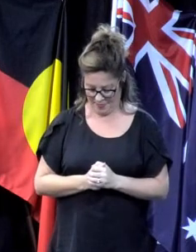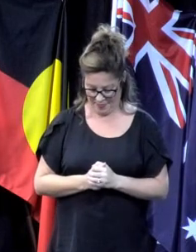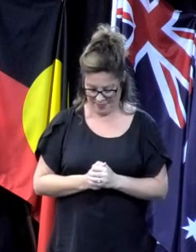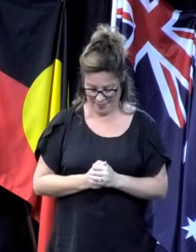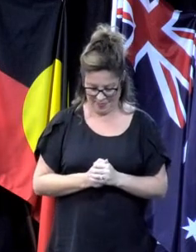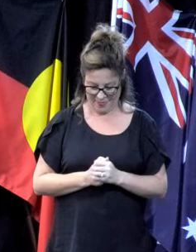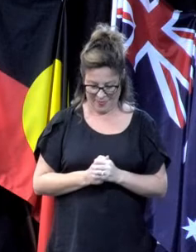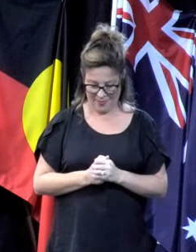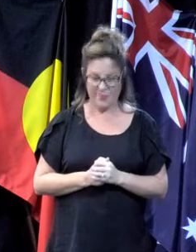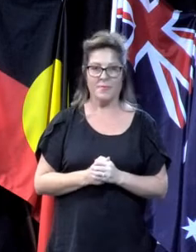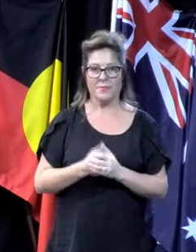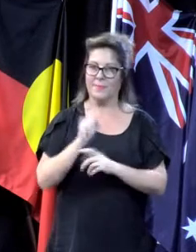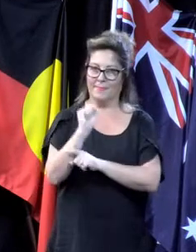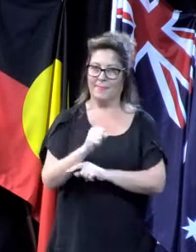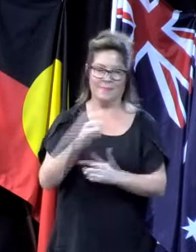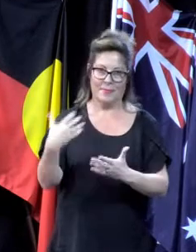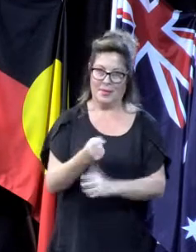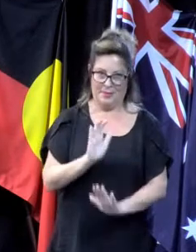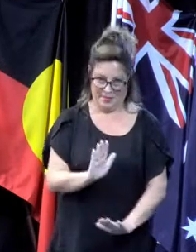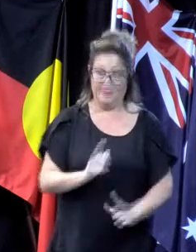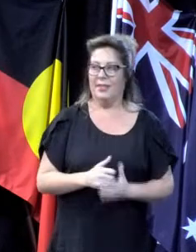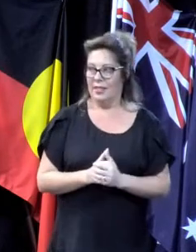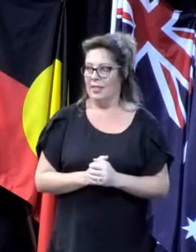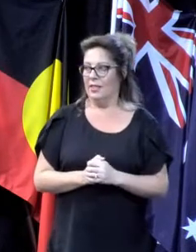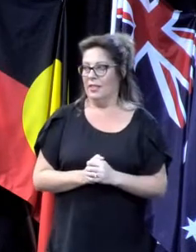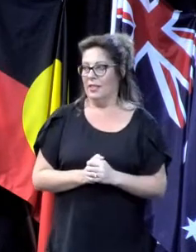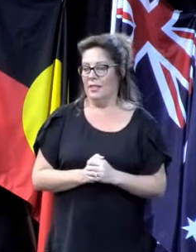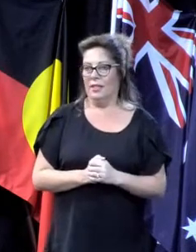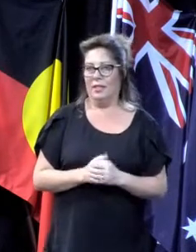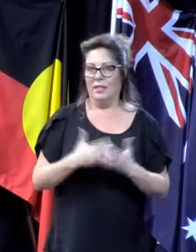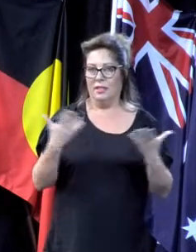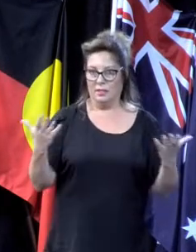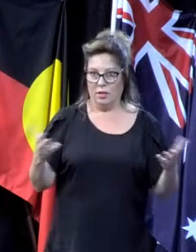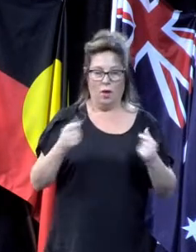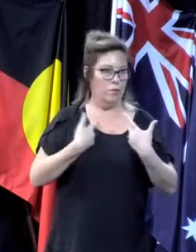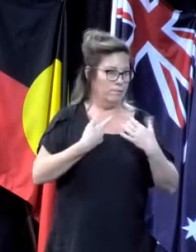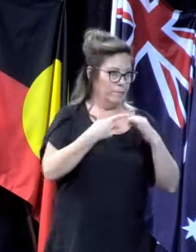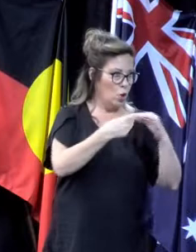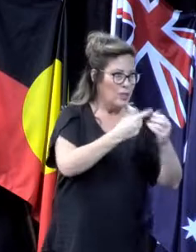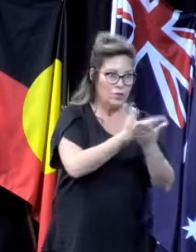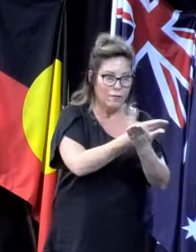OK, alright, is that the position across the table? Yes, sorry, could you repeat that question?